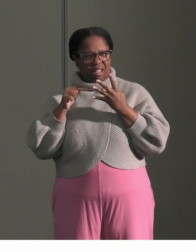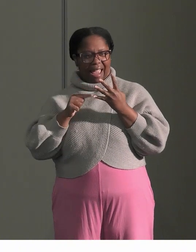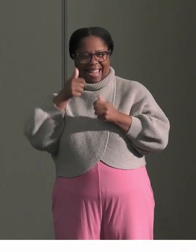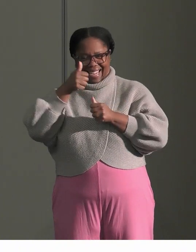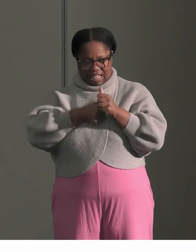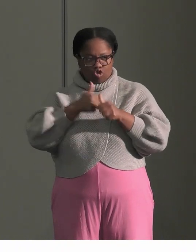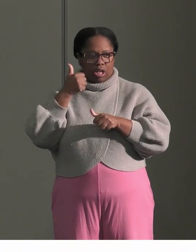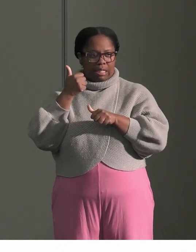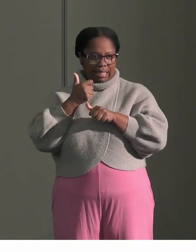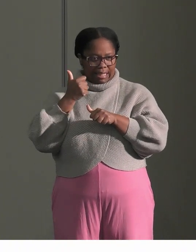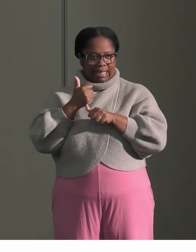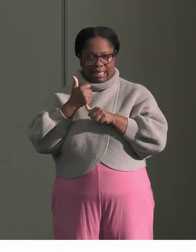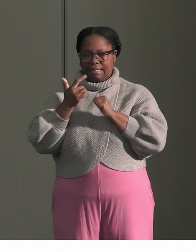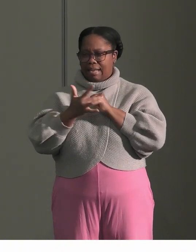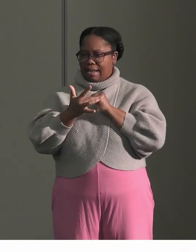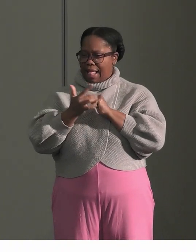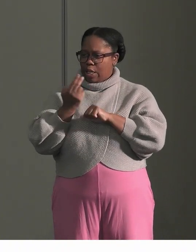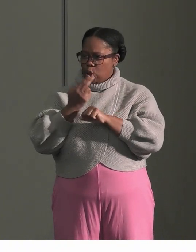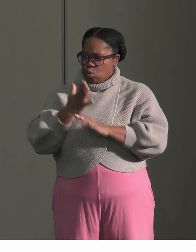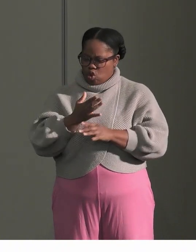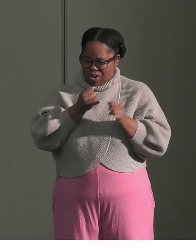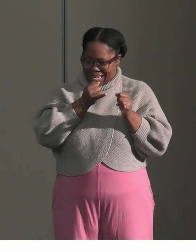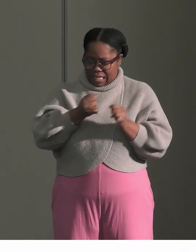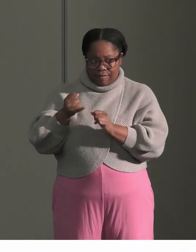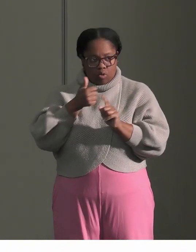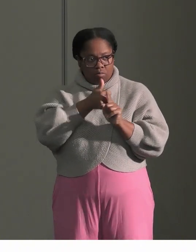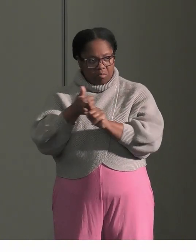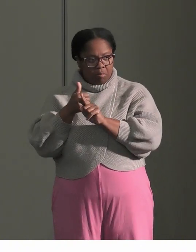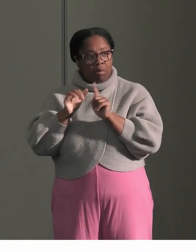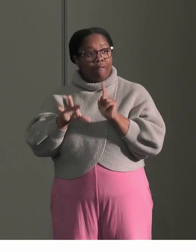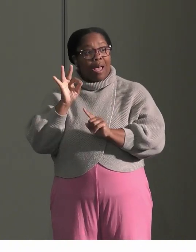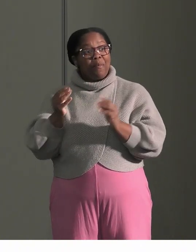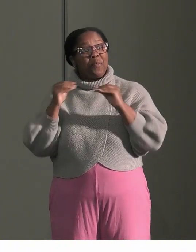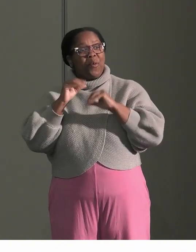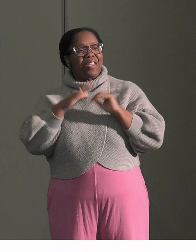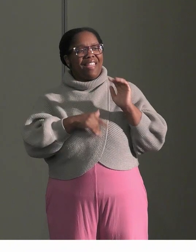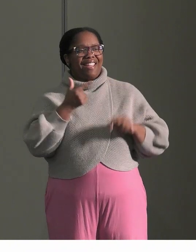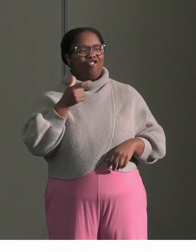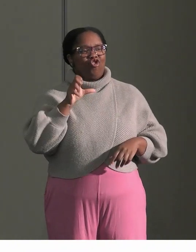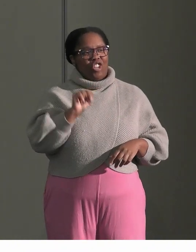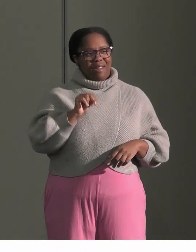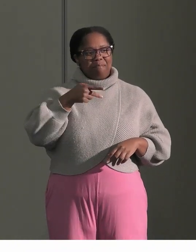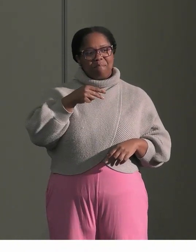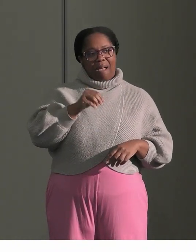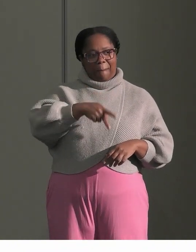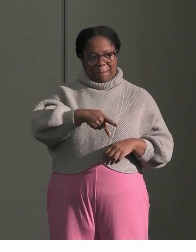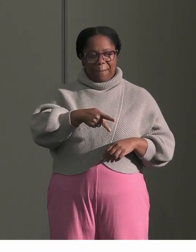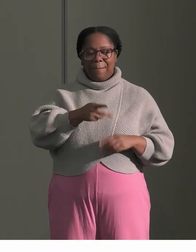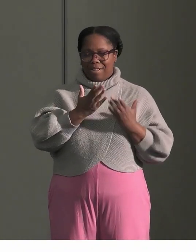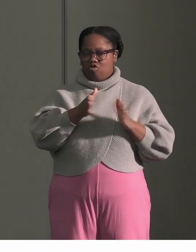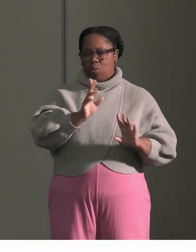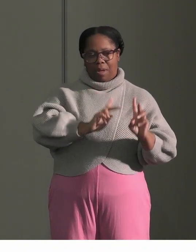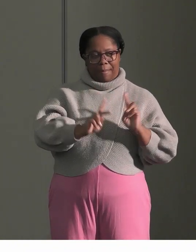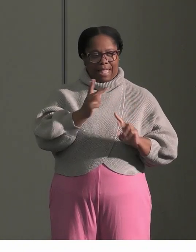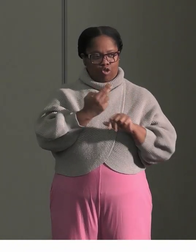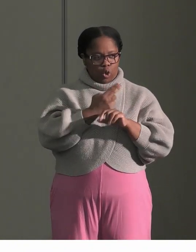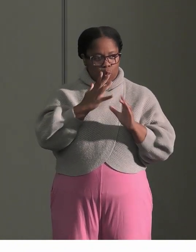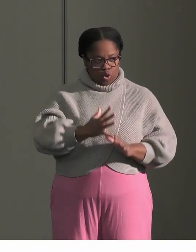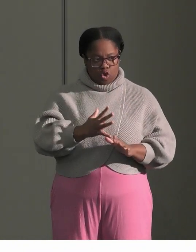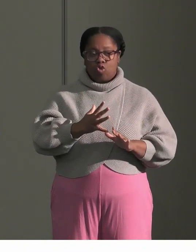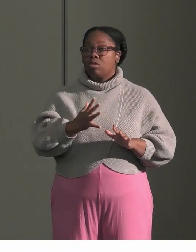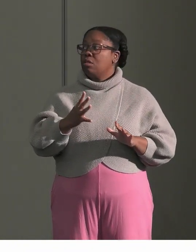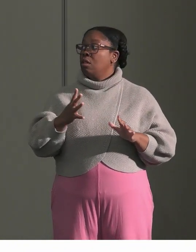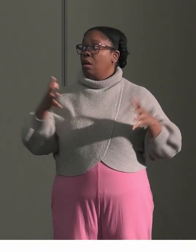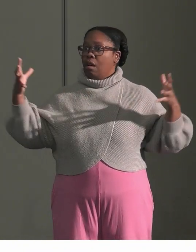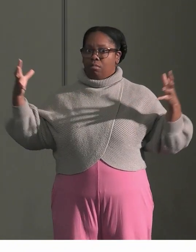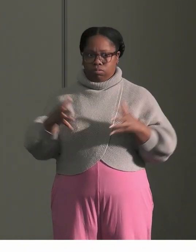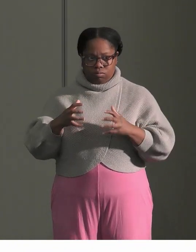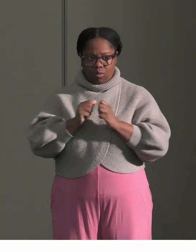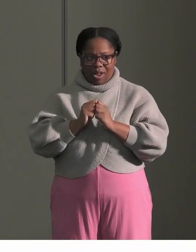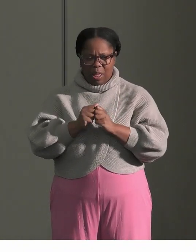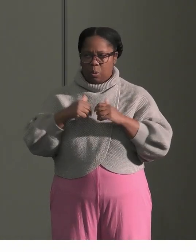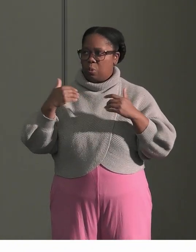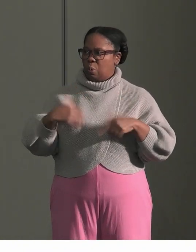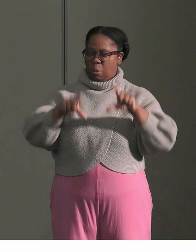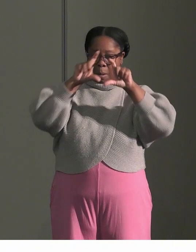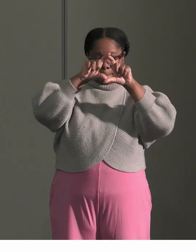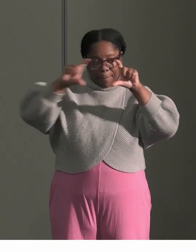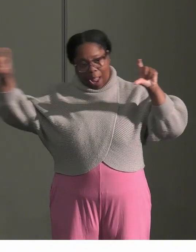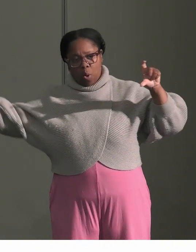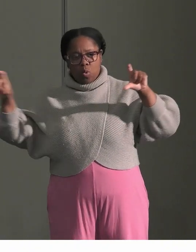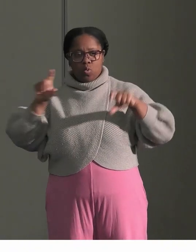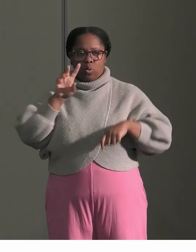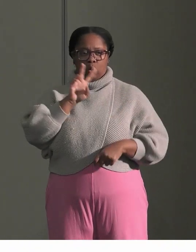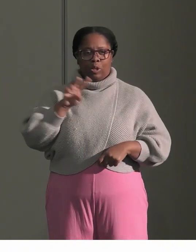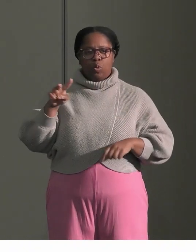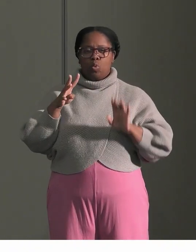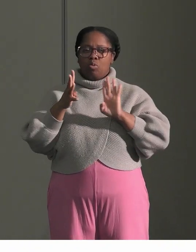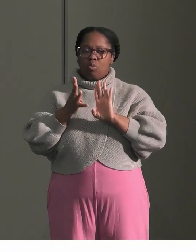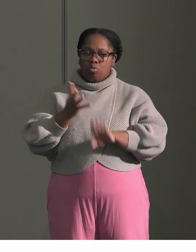technology users found more than the Gen Pop users we combined it, woo, 22. Almost four times as many